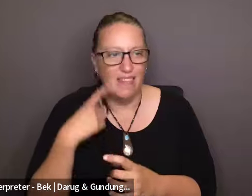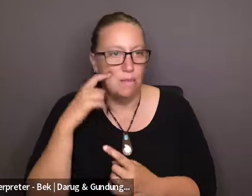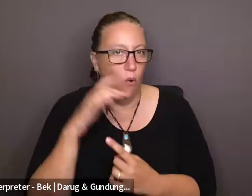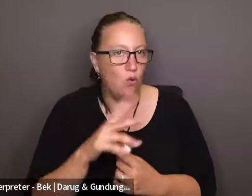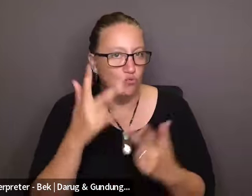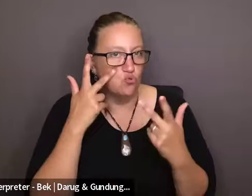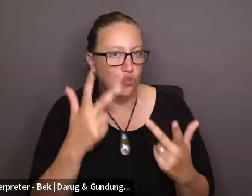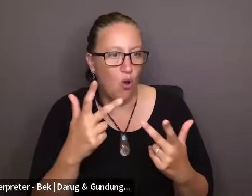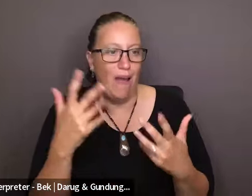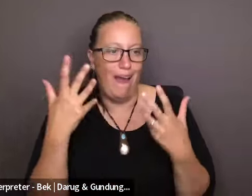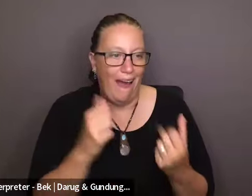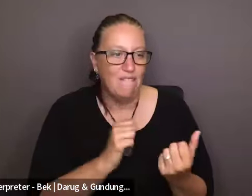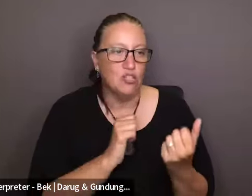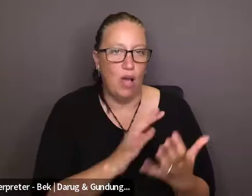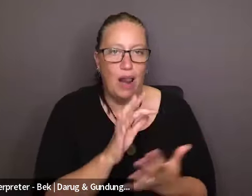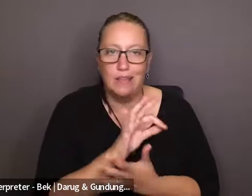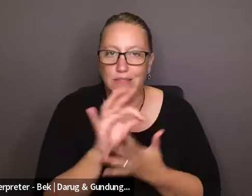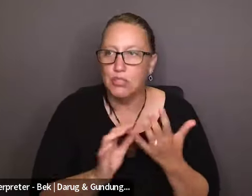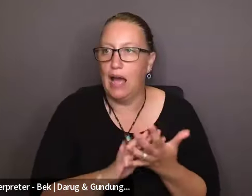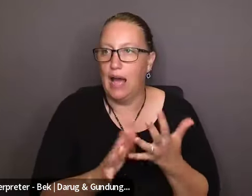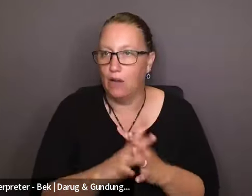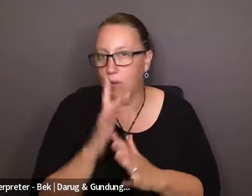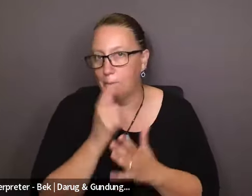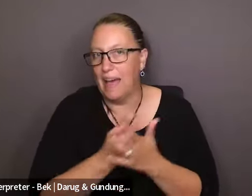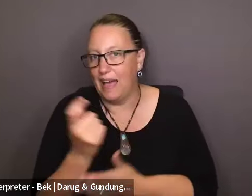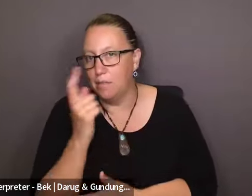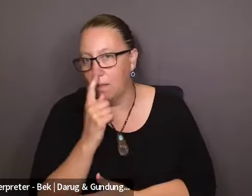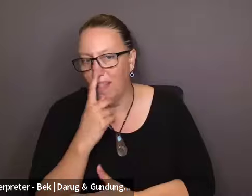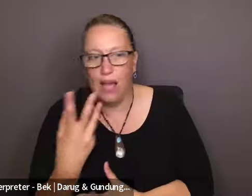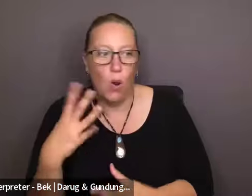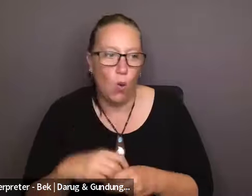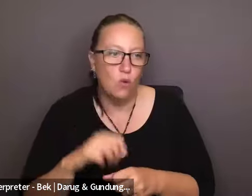people because we haven't yet got a mechanism. I think